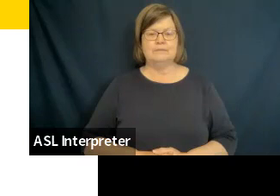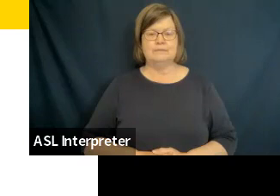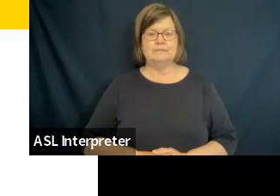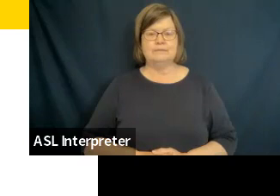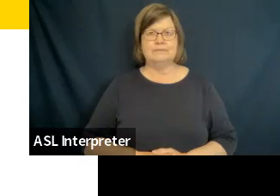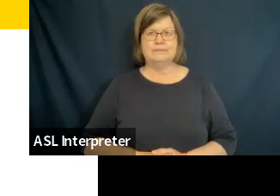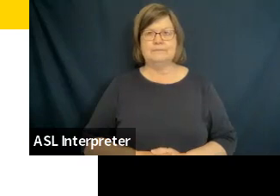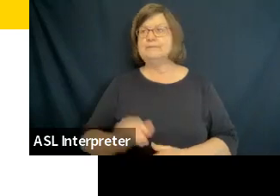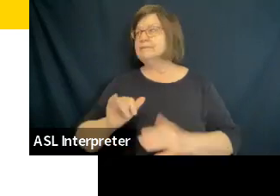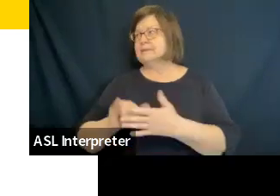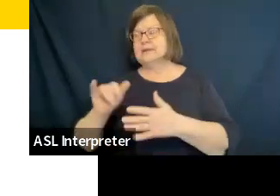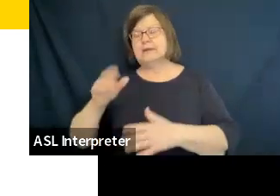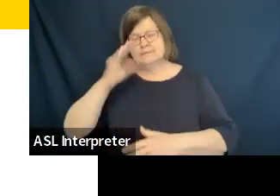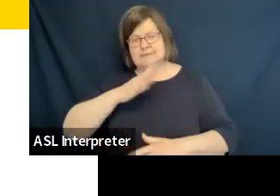That's great. That's such an important area,